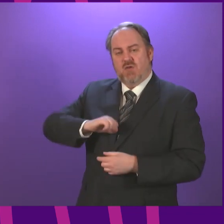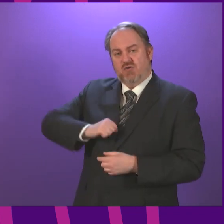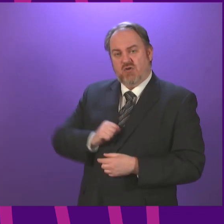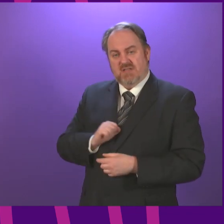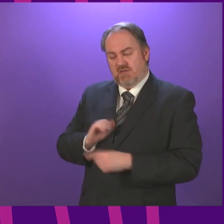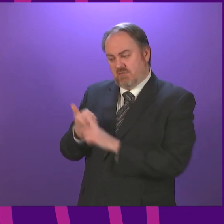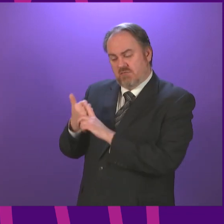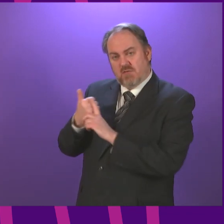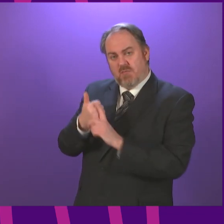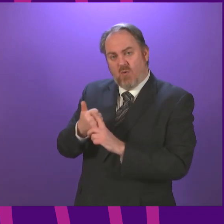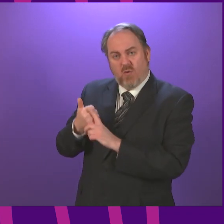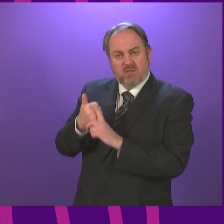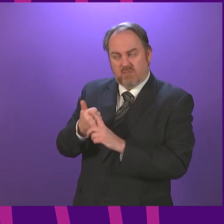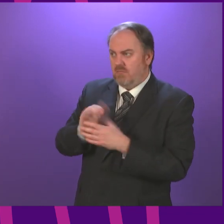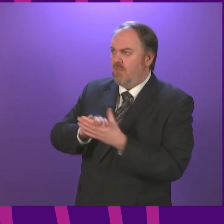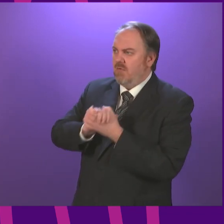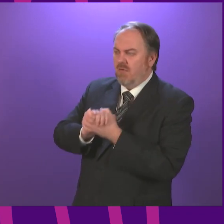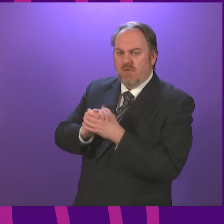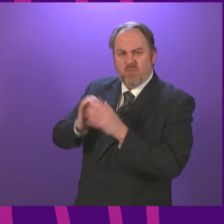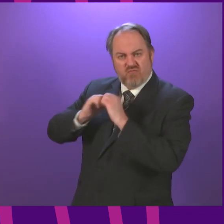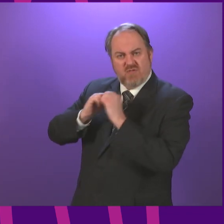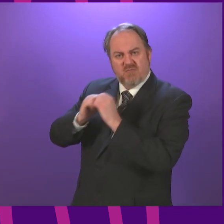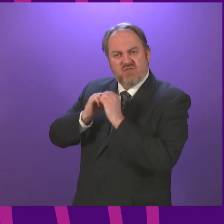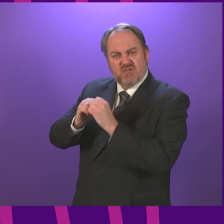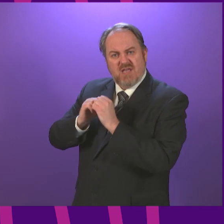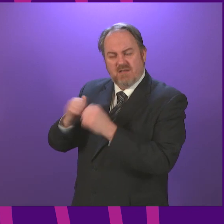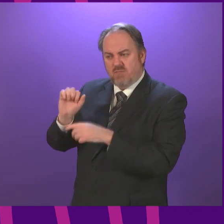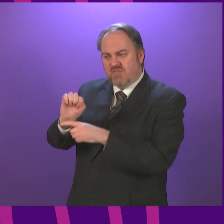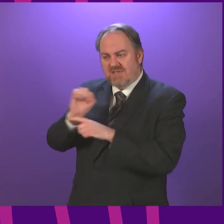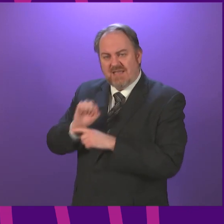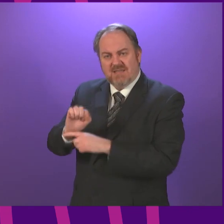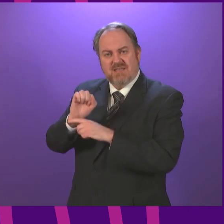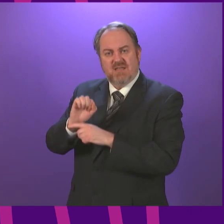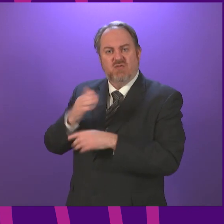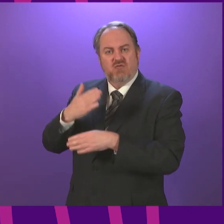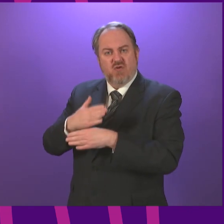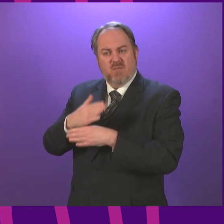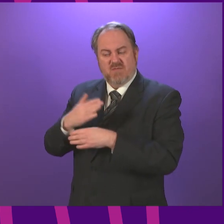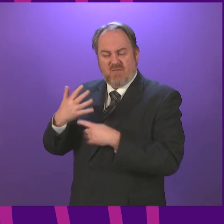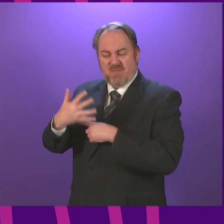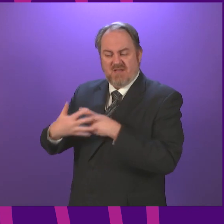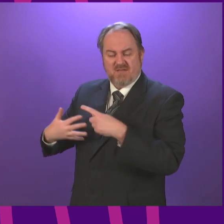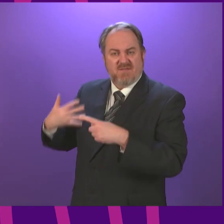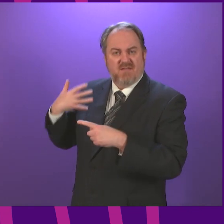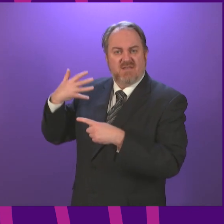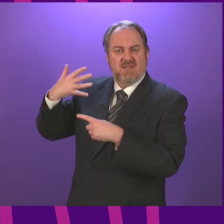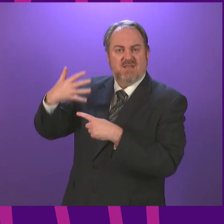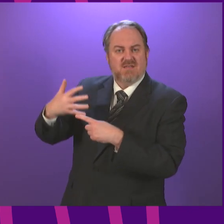in securing both production and jobs over the intervening five years. What discussions